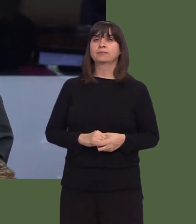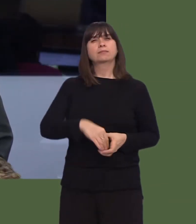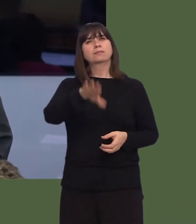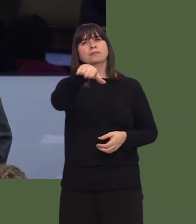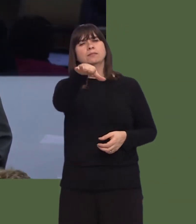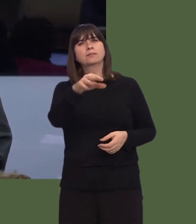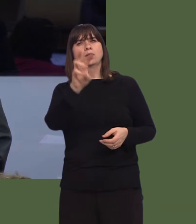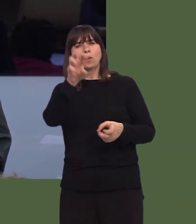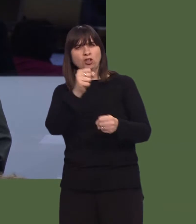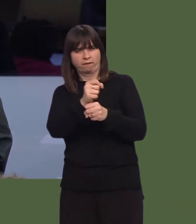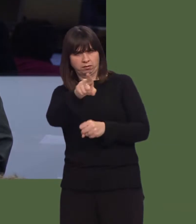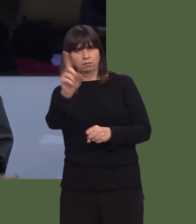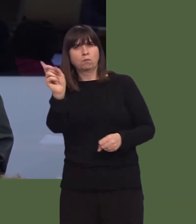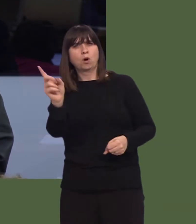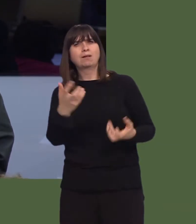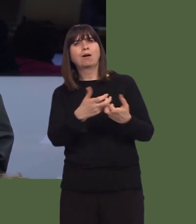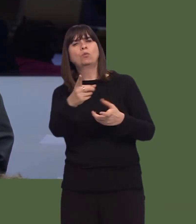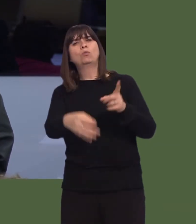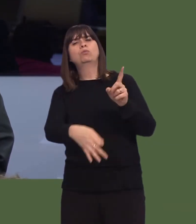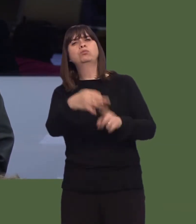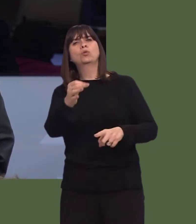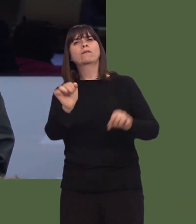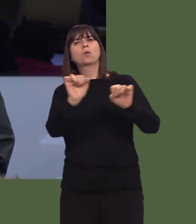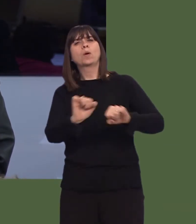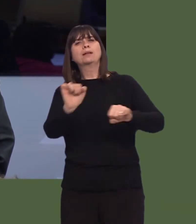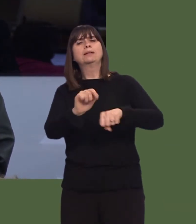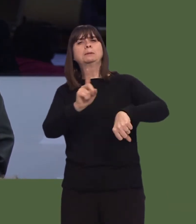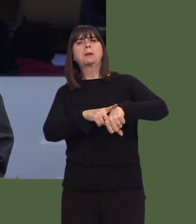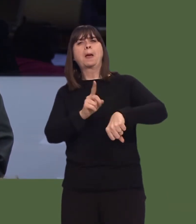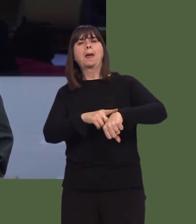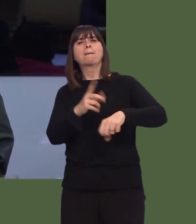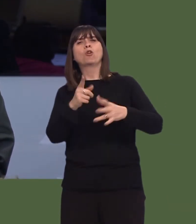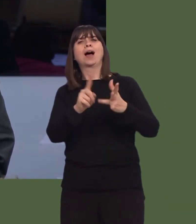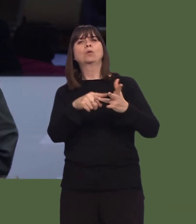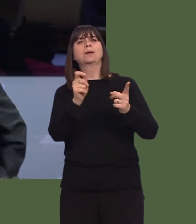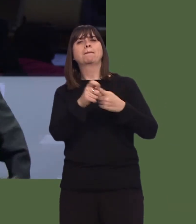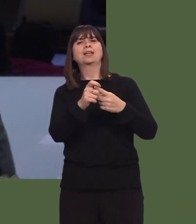What is the Welsh Government doing to improve waiting times for hospital outpatient appointments in Wales?